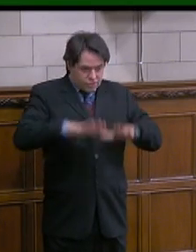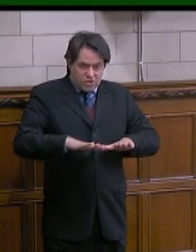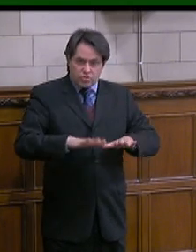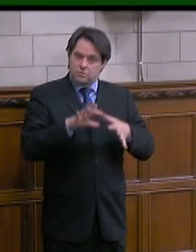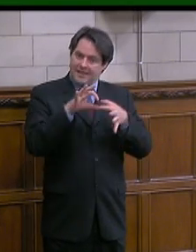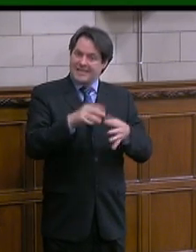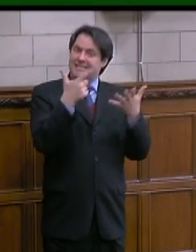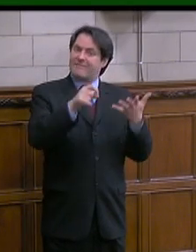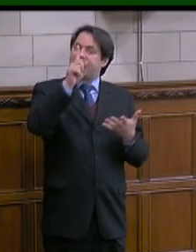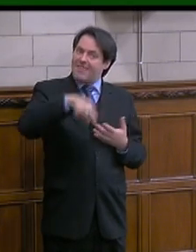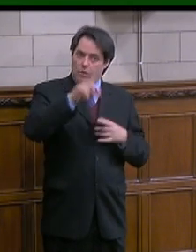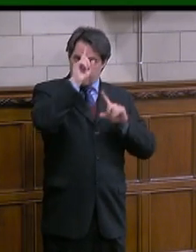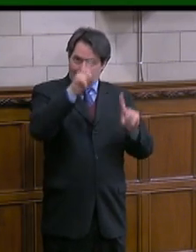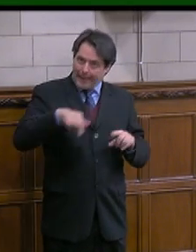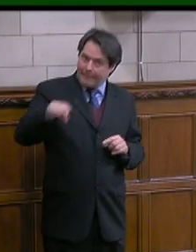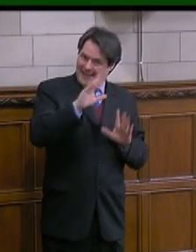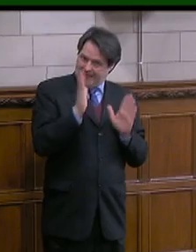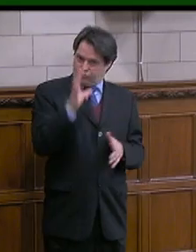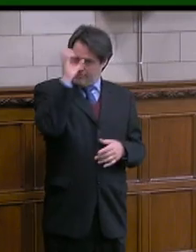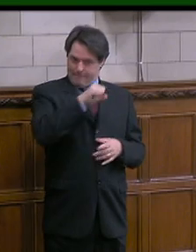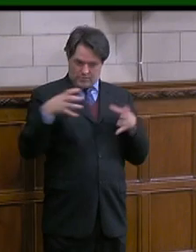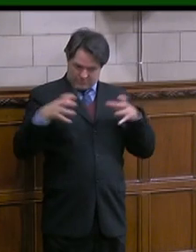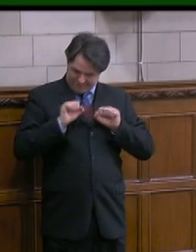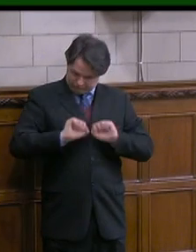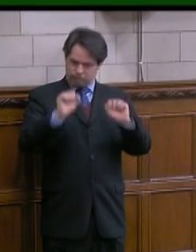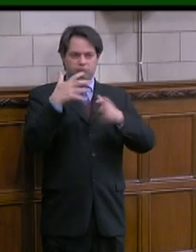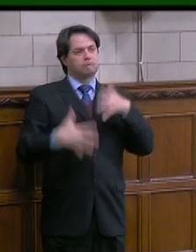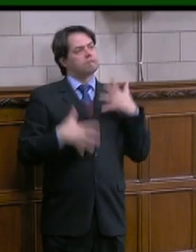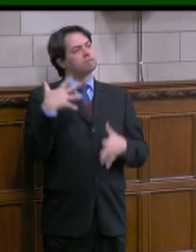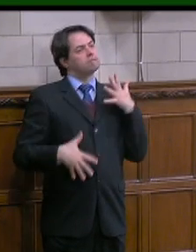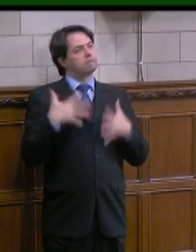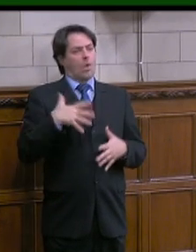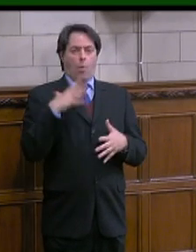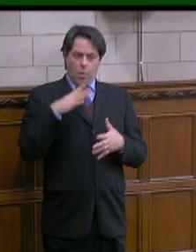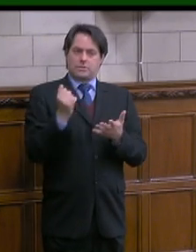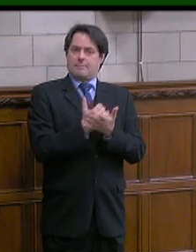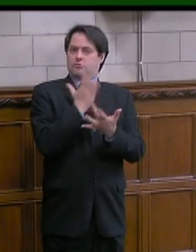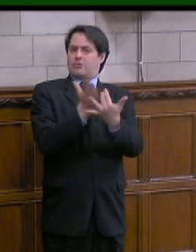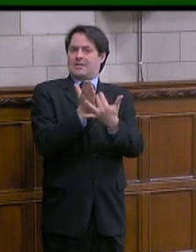We must always remember that, and ensure that it is accessible. I have also signed at church.